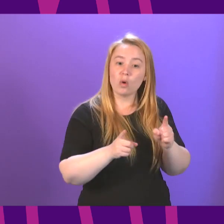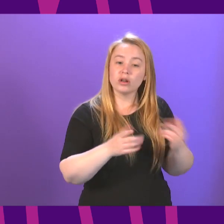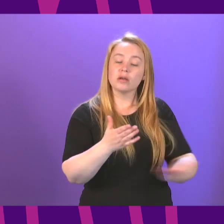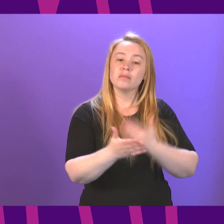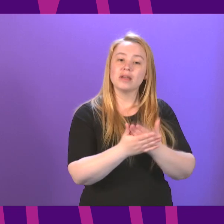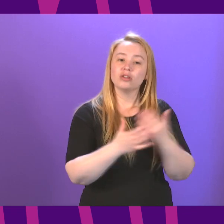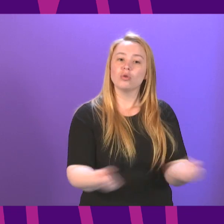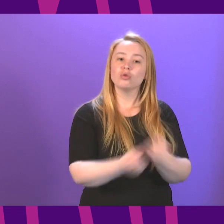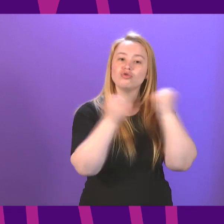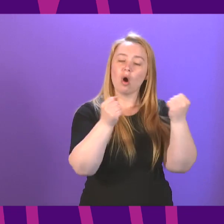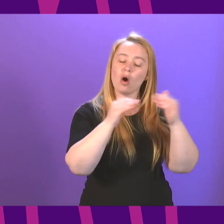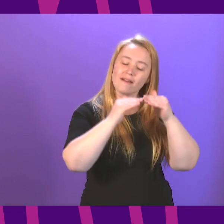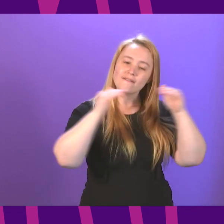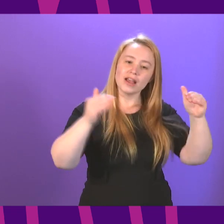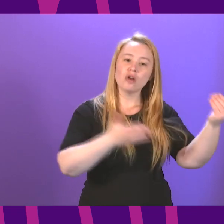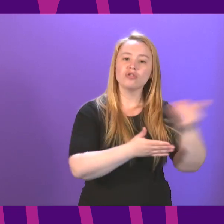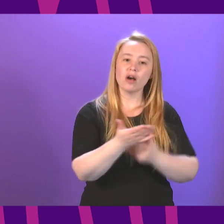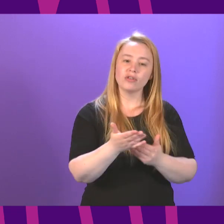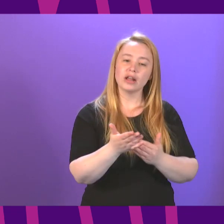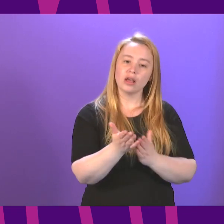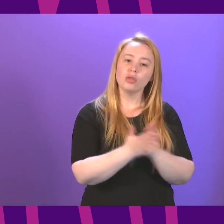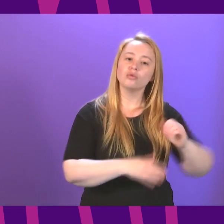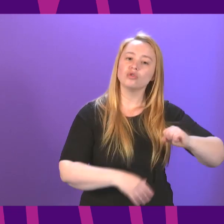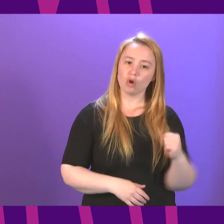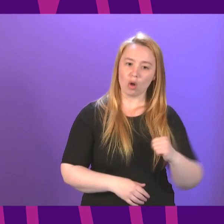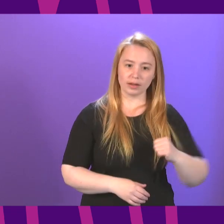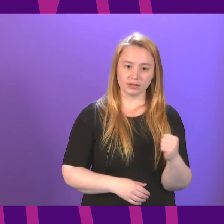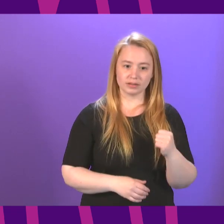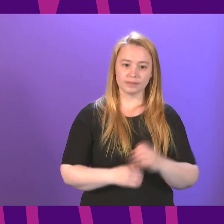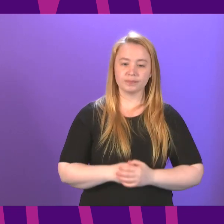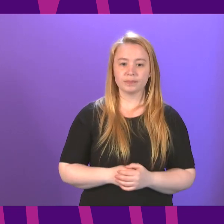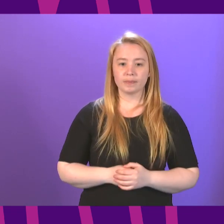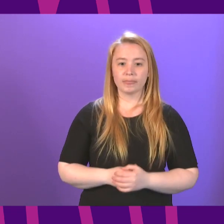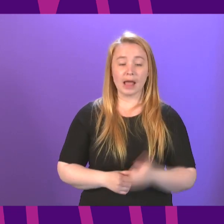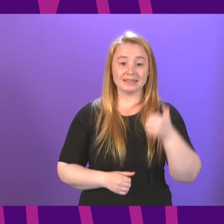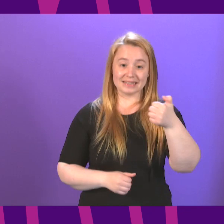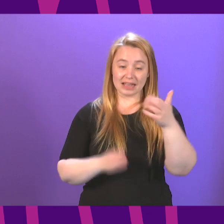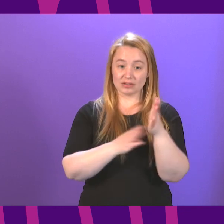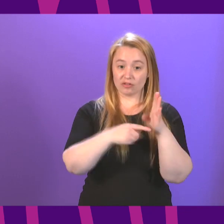and fairer recovery that Scotland needs. We cannot come back after 6 May and carry on